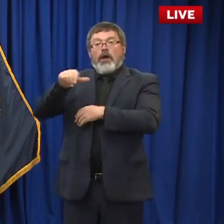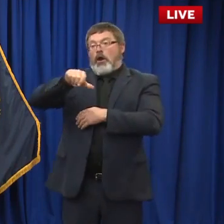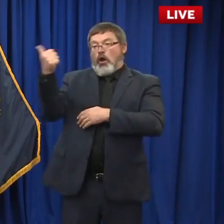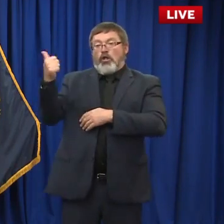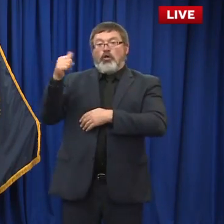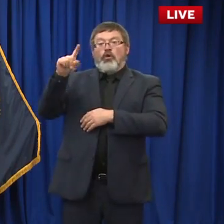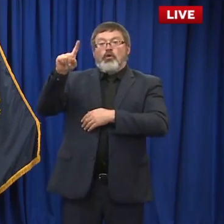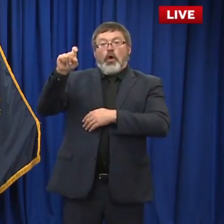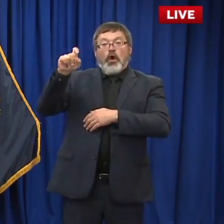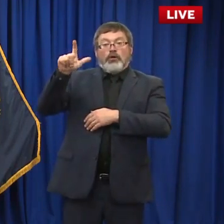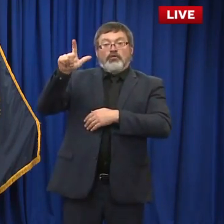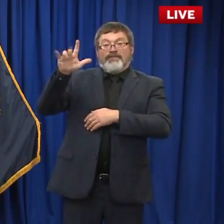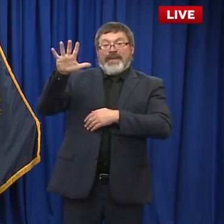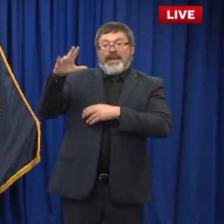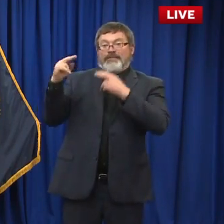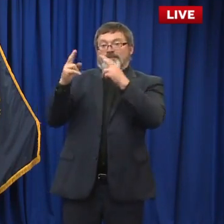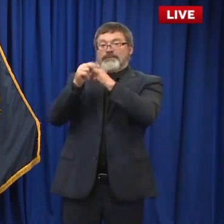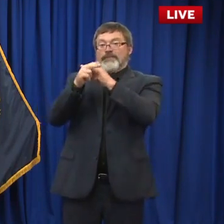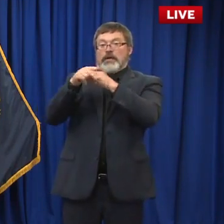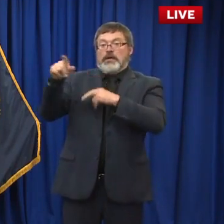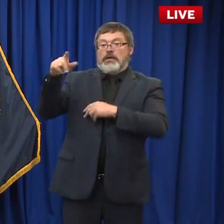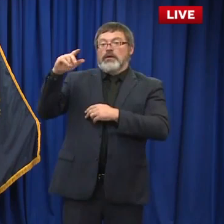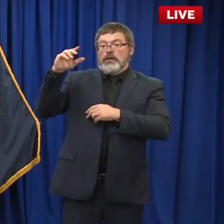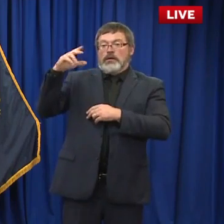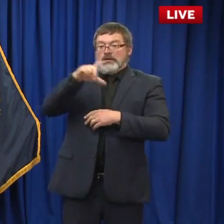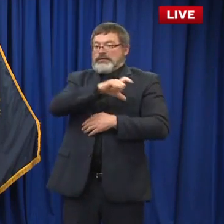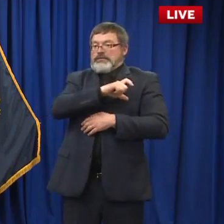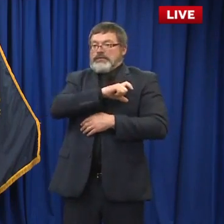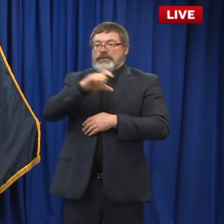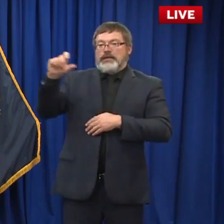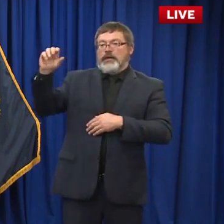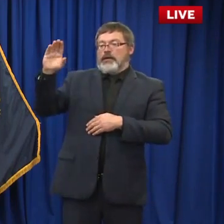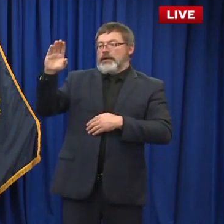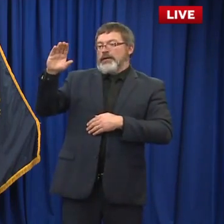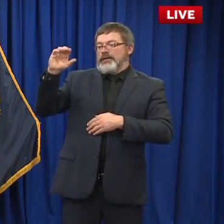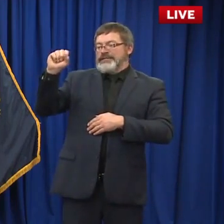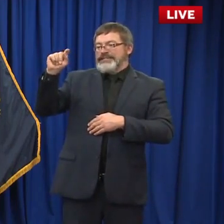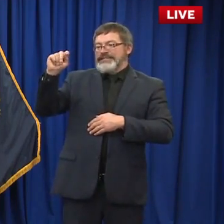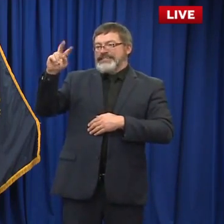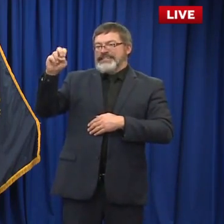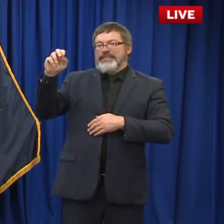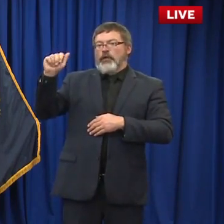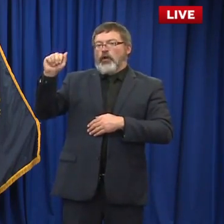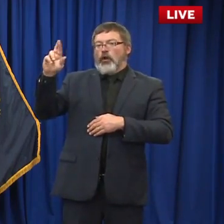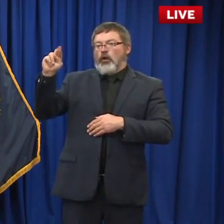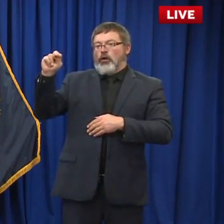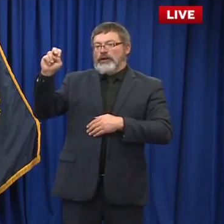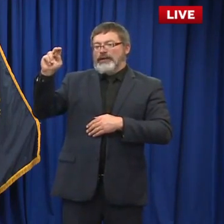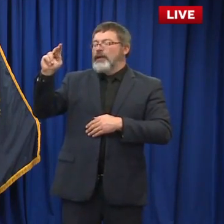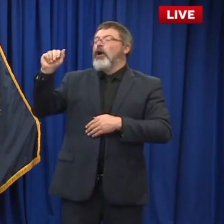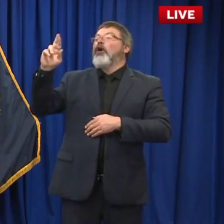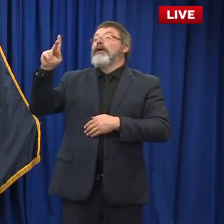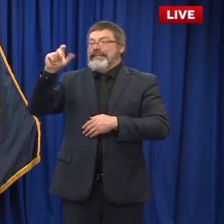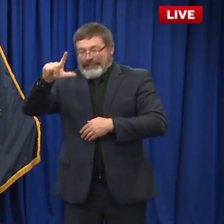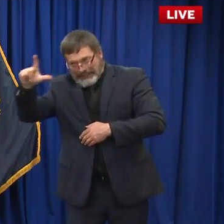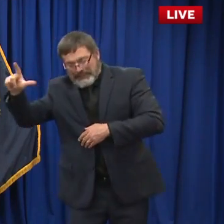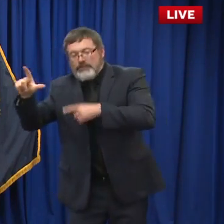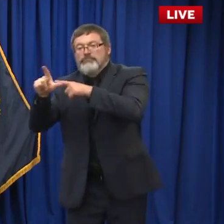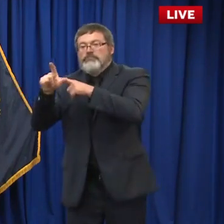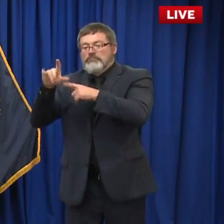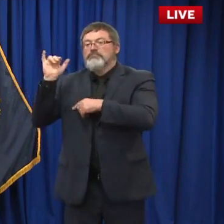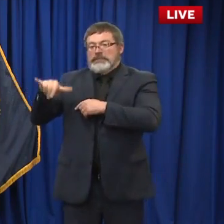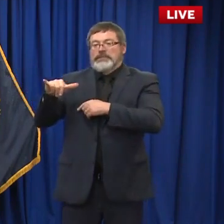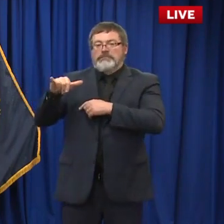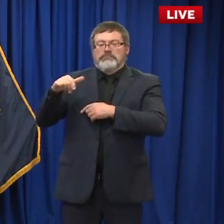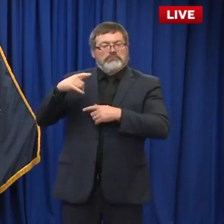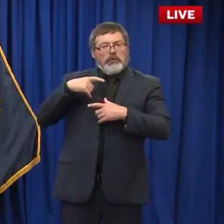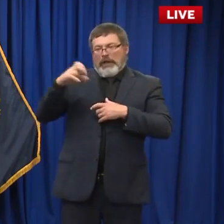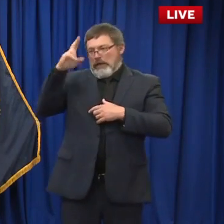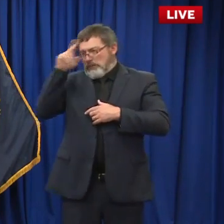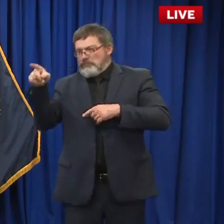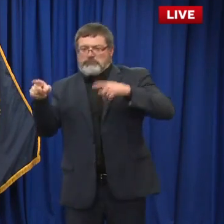BRENTWOOD OFFICER STEVE ARKELL OF THE BRENTWOOD POLICE DEPARTMENT WHO LOST HIS LIFE IN THE LINE OF DUTY, BOY, PROBABLY, FIVE, SIX, SEVEN YEARS, IT'S BEEN A WHILE.